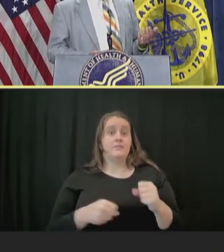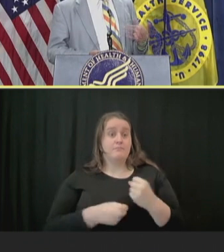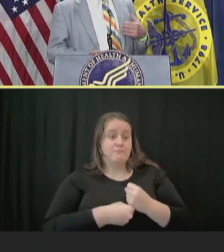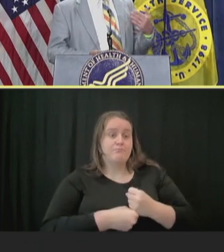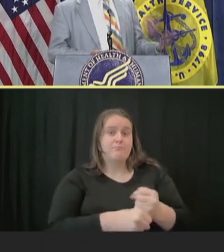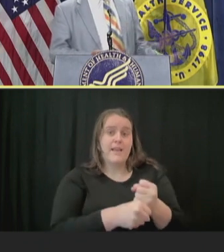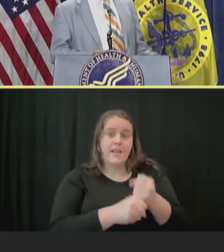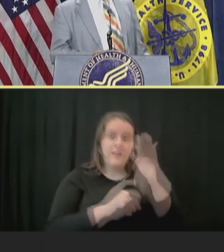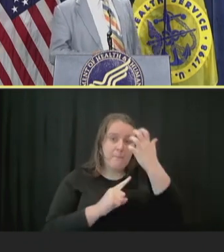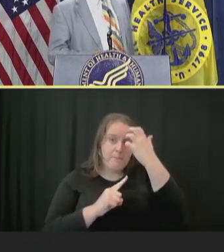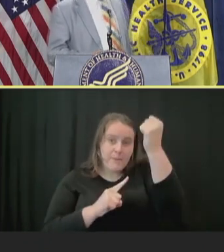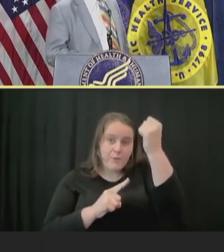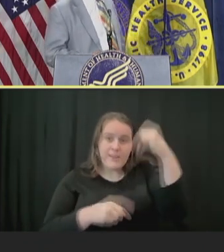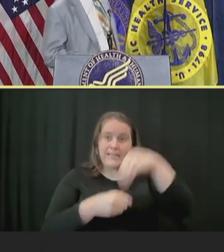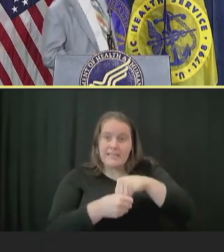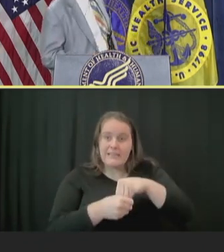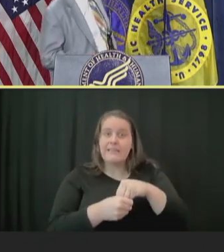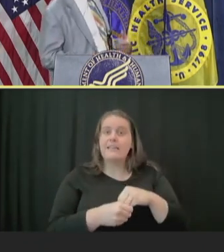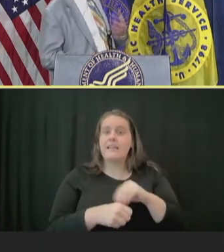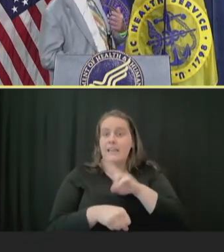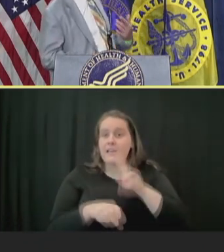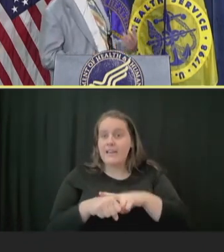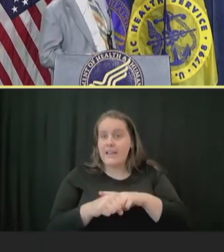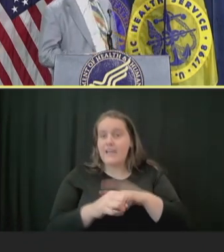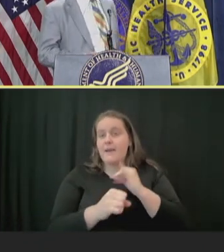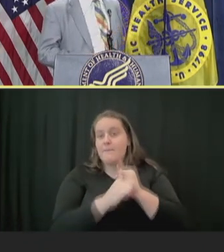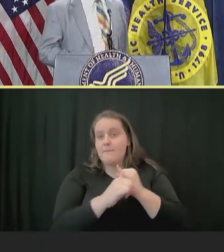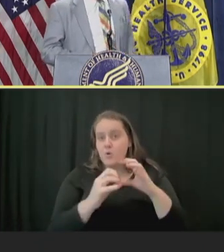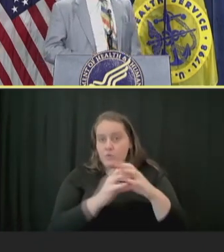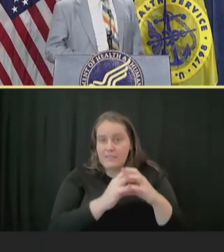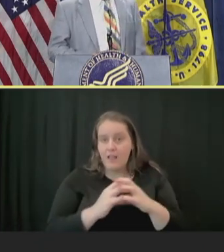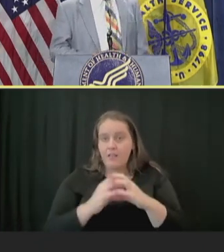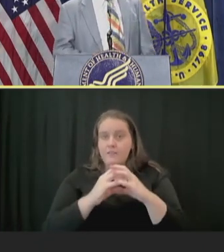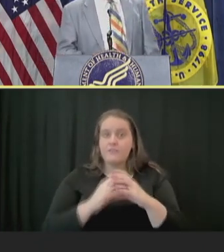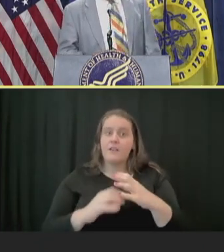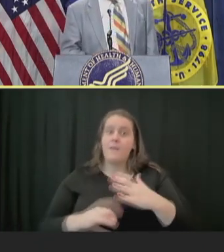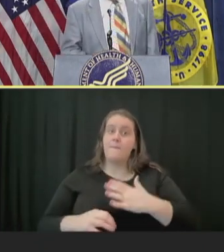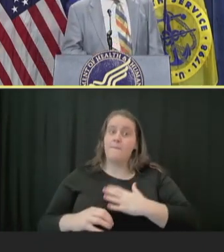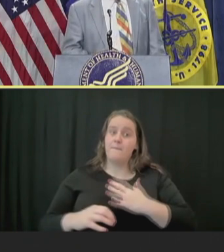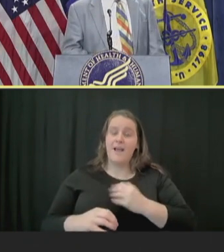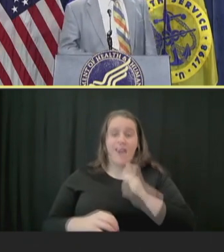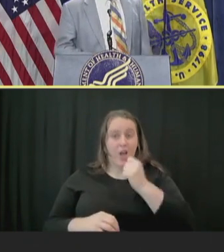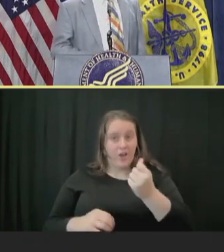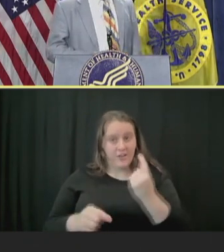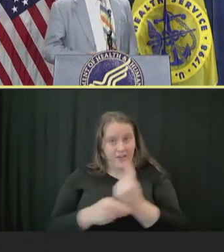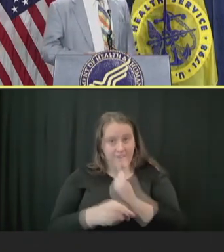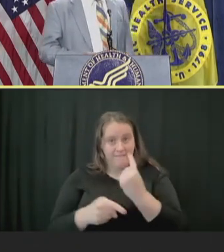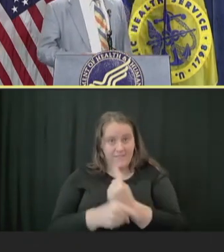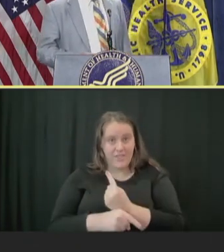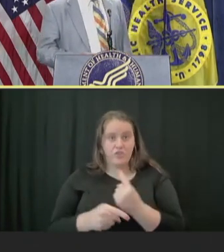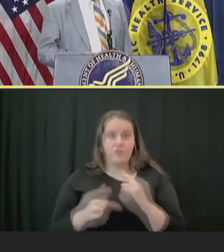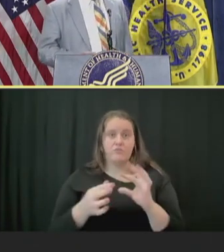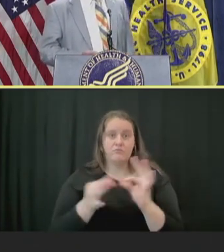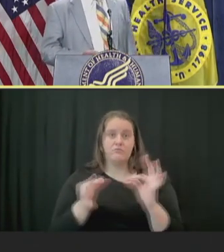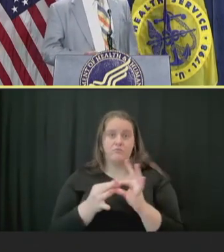which could be protective. My unconventional comment is more looking at different subsets